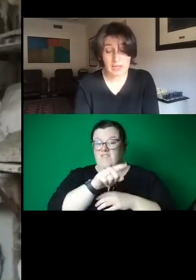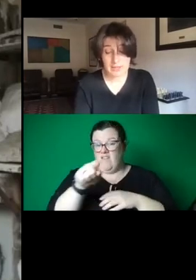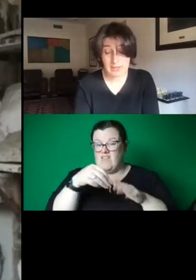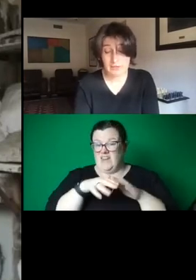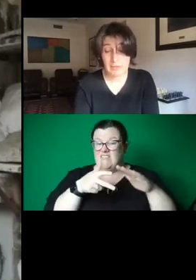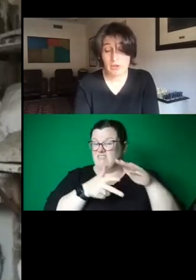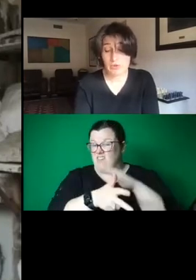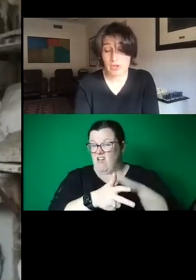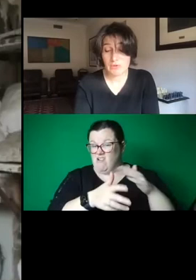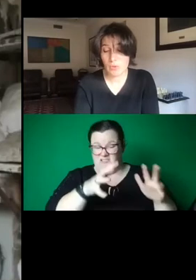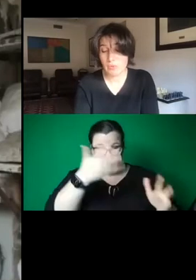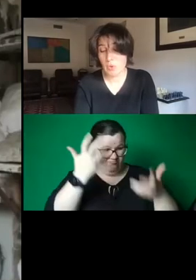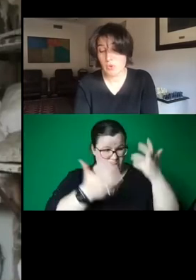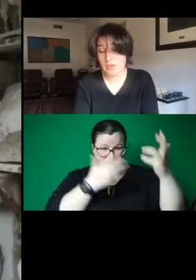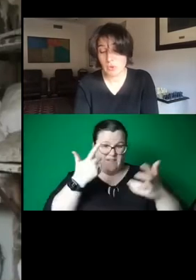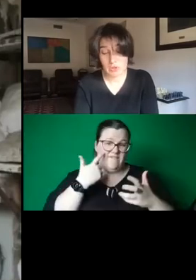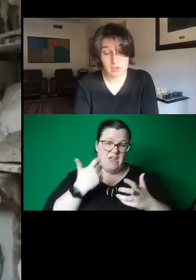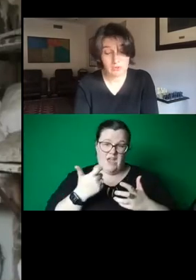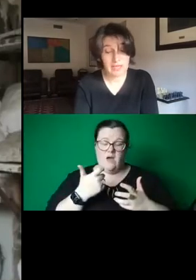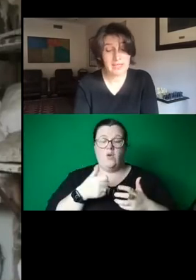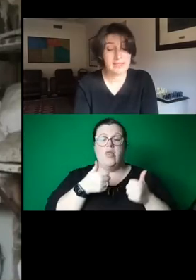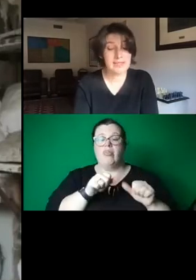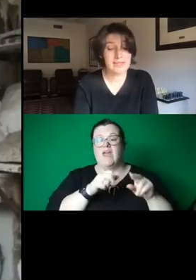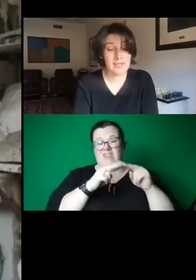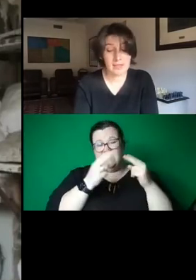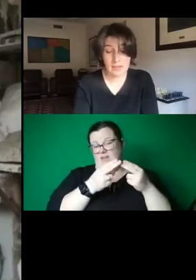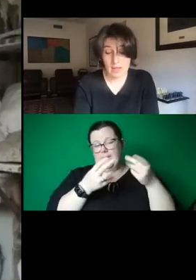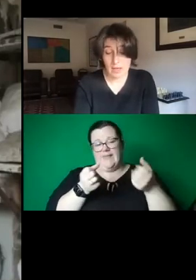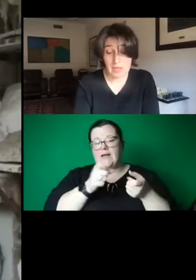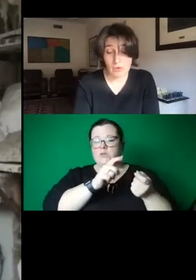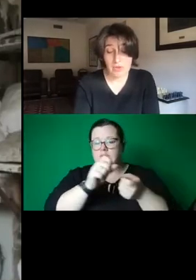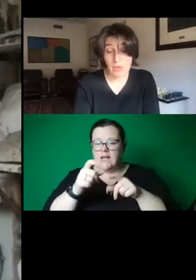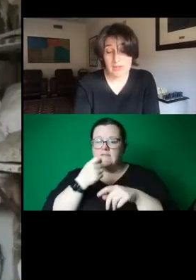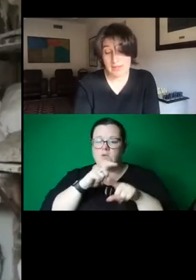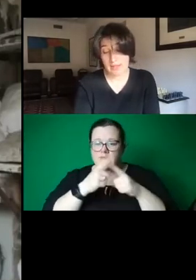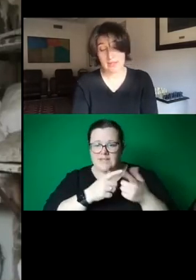the family got rid of all the molds and models of learning and studying but only one study